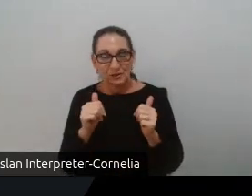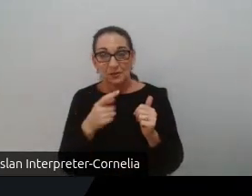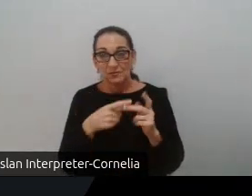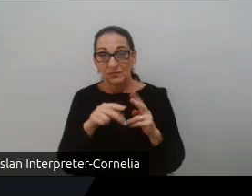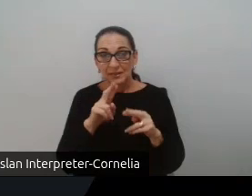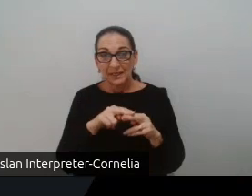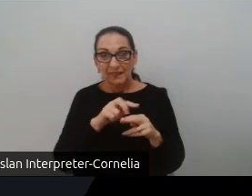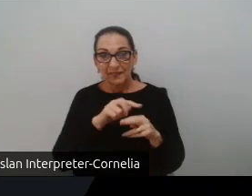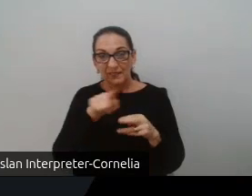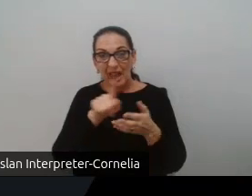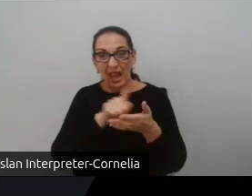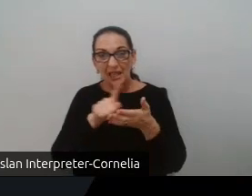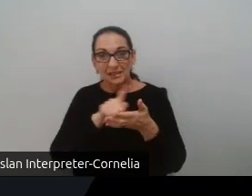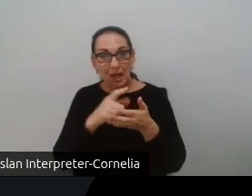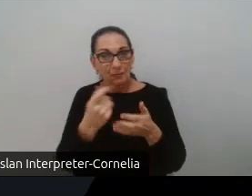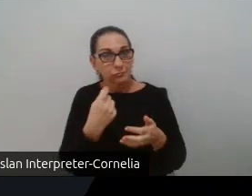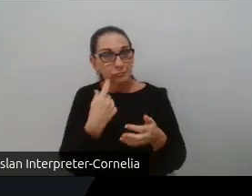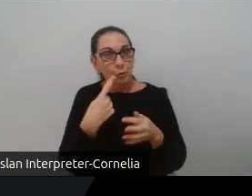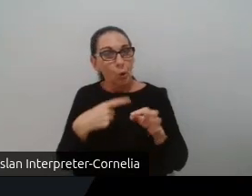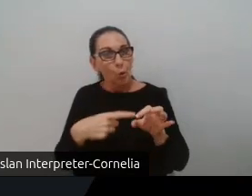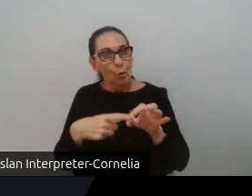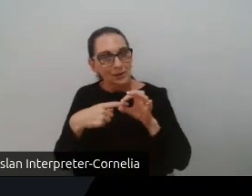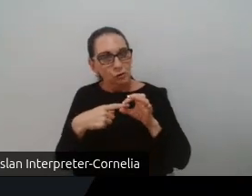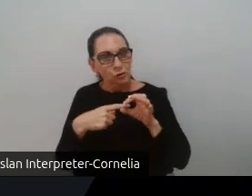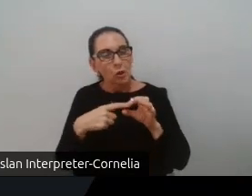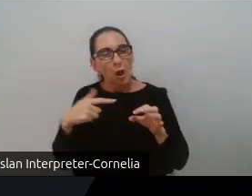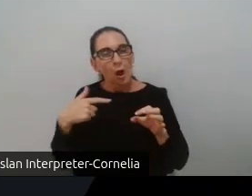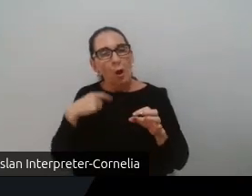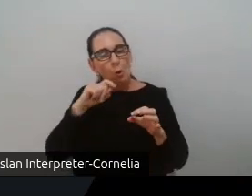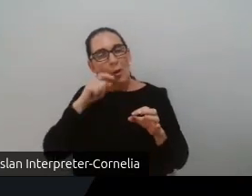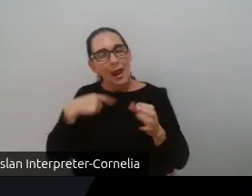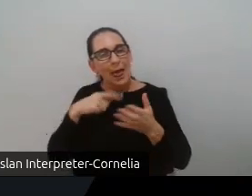haven't gone through, please um just know that we will follow them up with you individually after